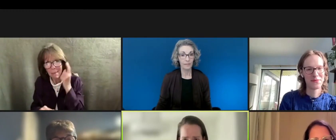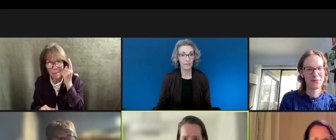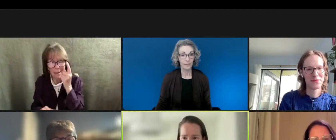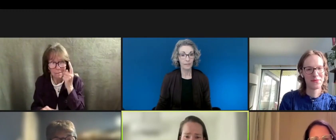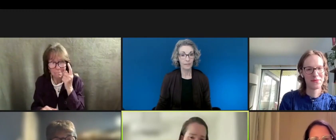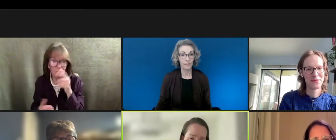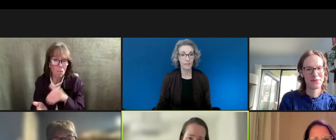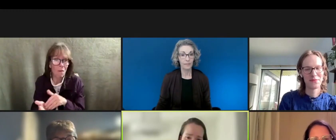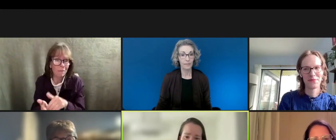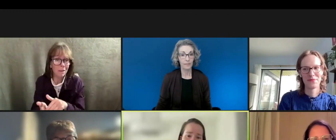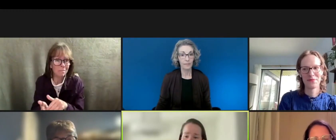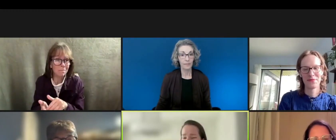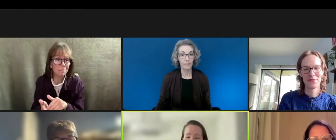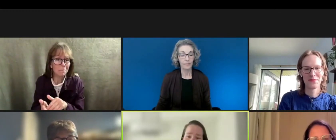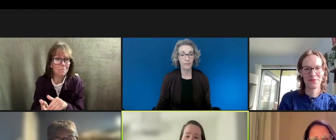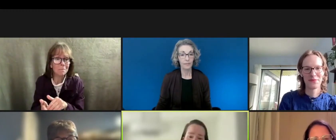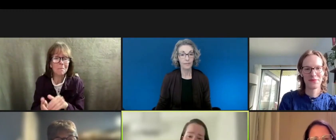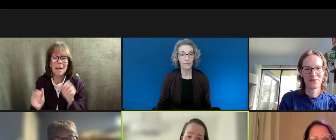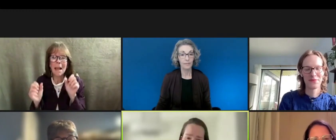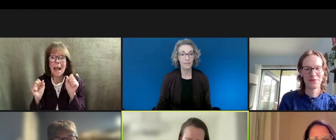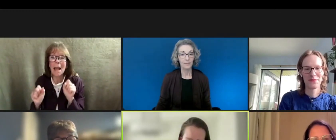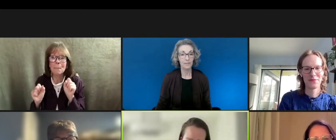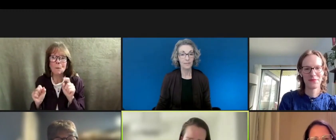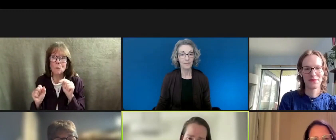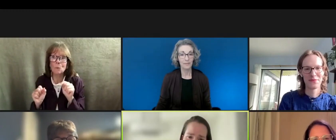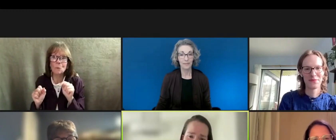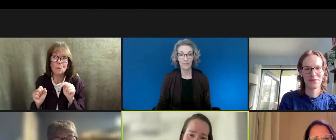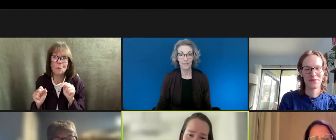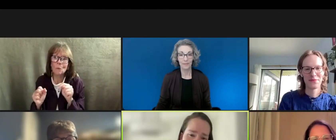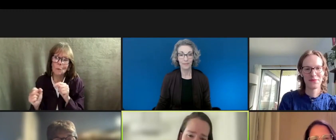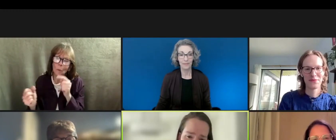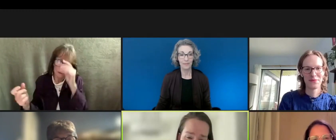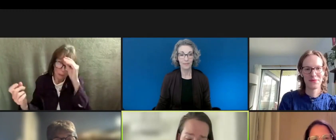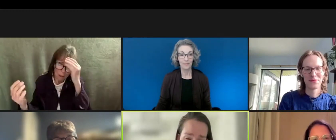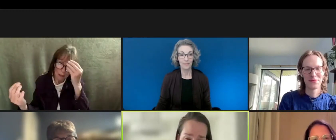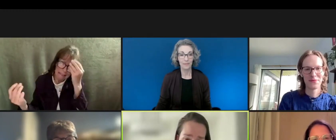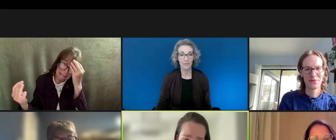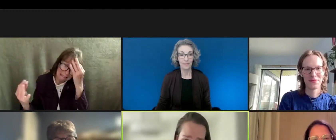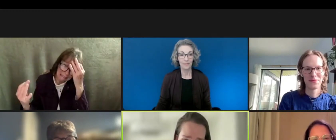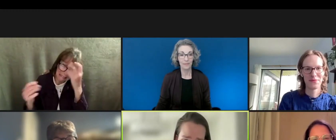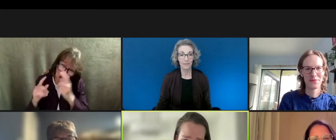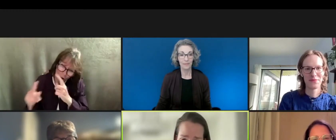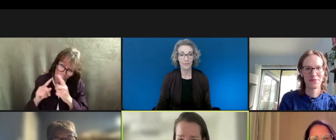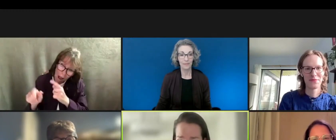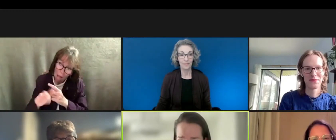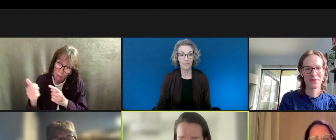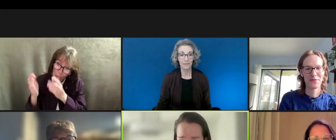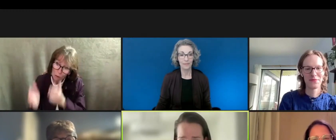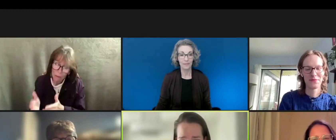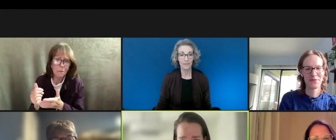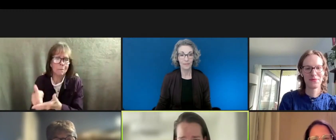And being able to reflect with someone else I think is really helpful for me.